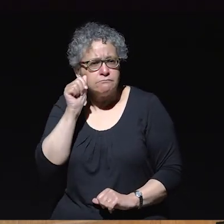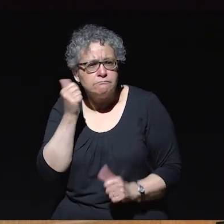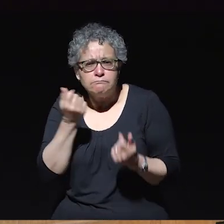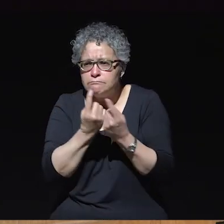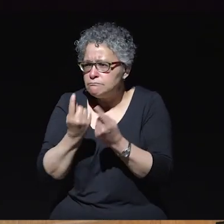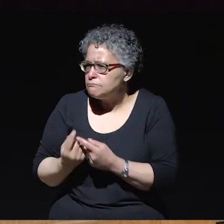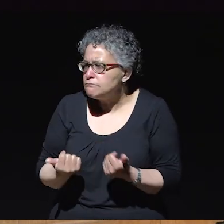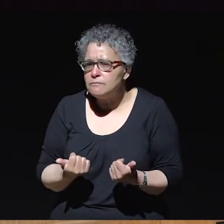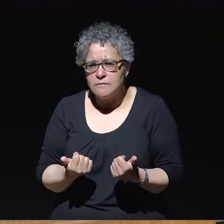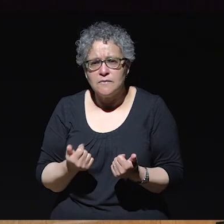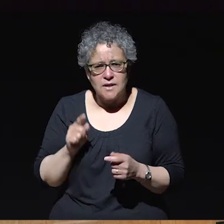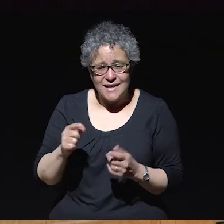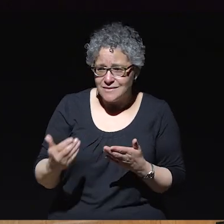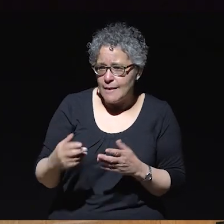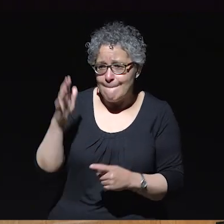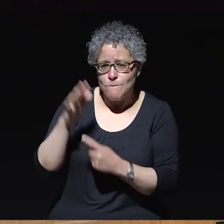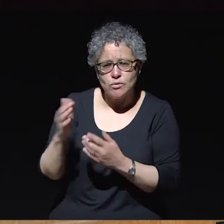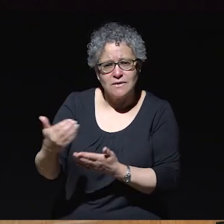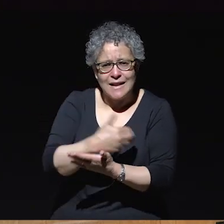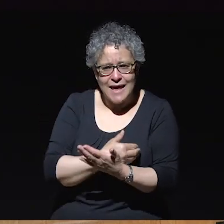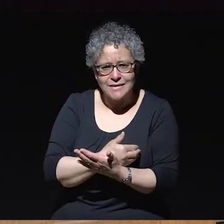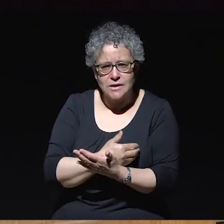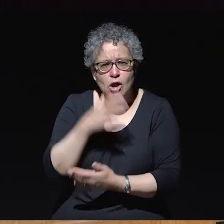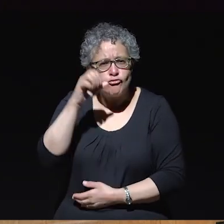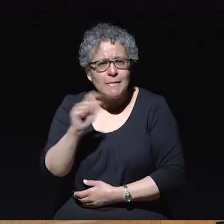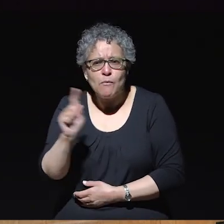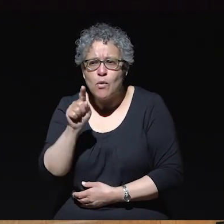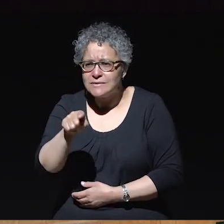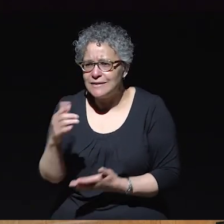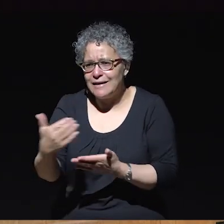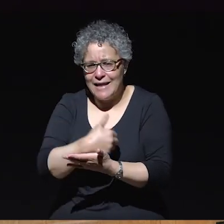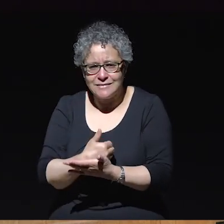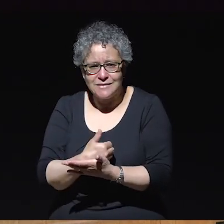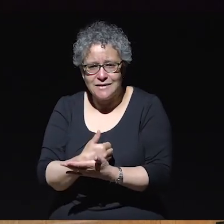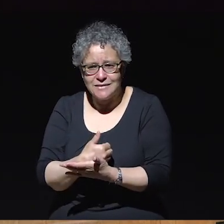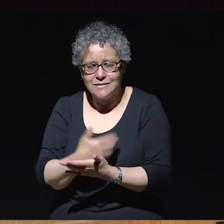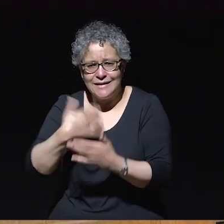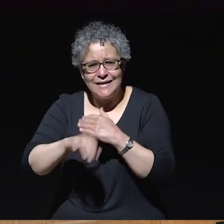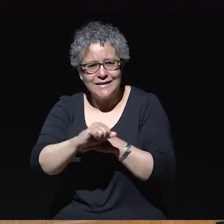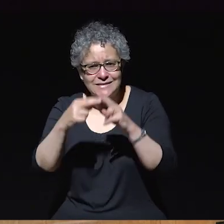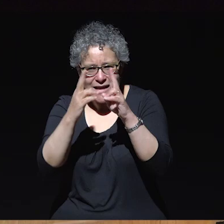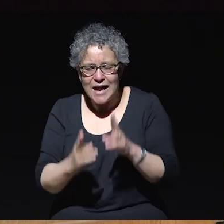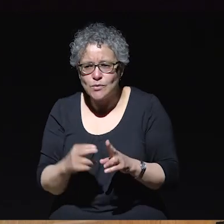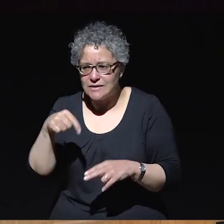I think it is very important to remember the kind of works of art that he had in his house in London.